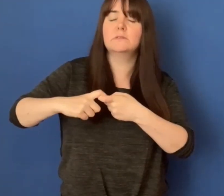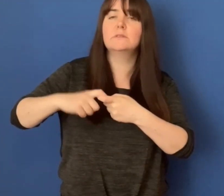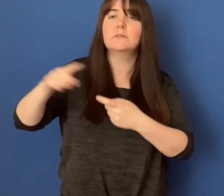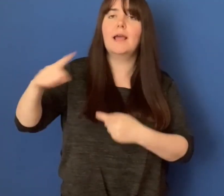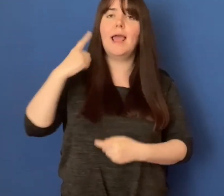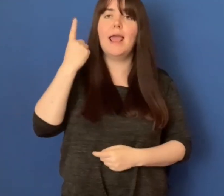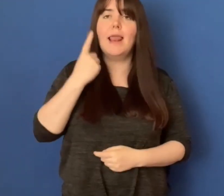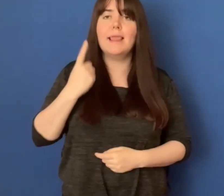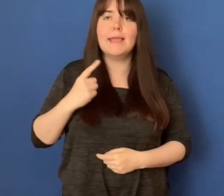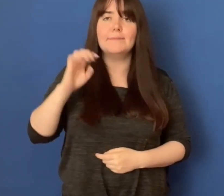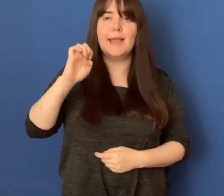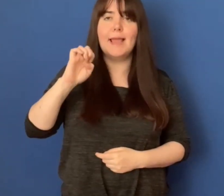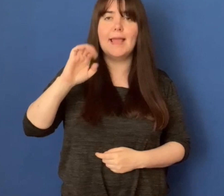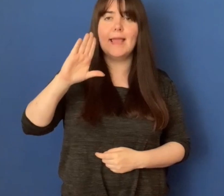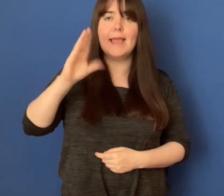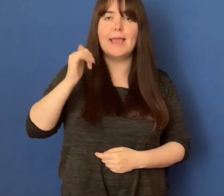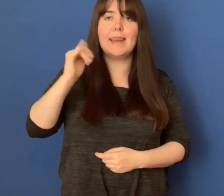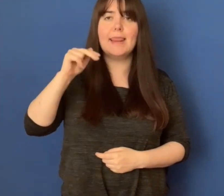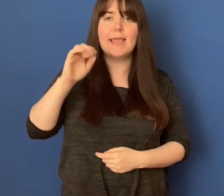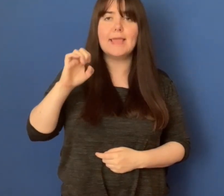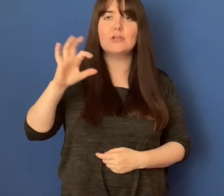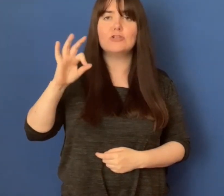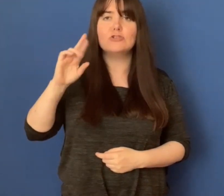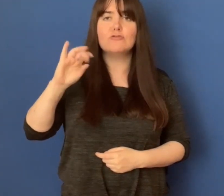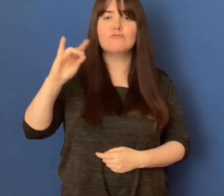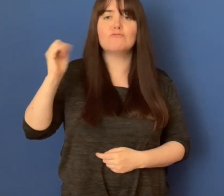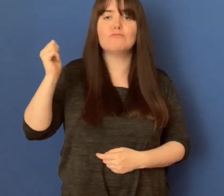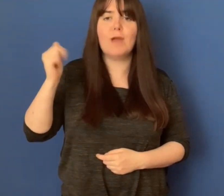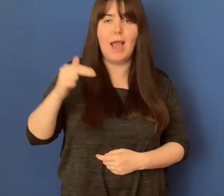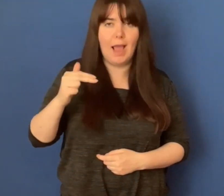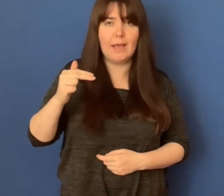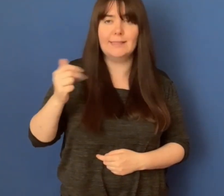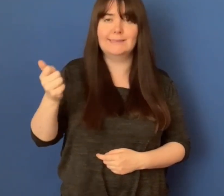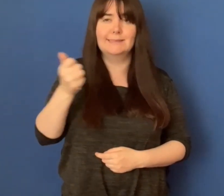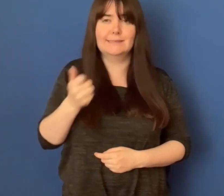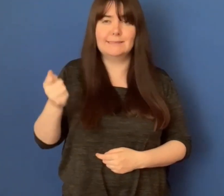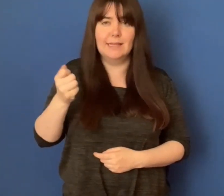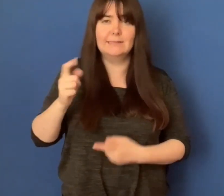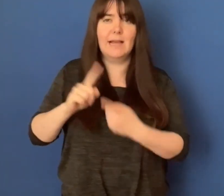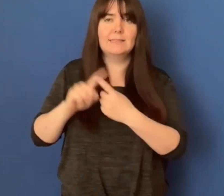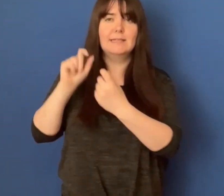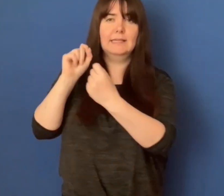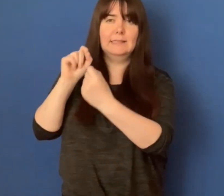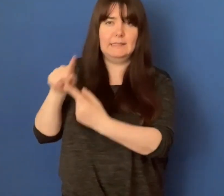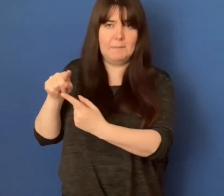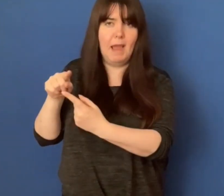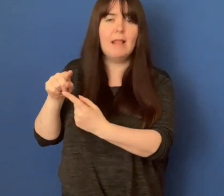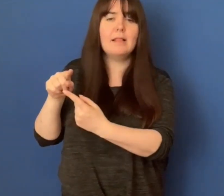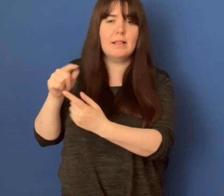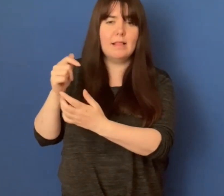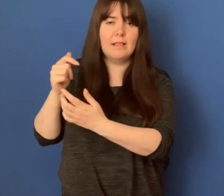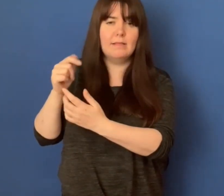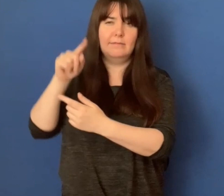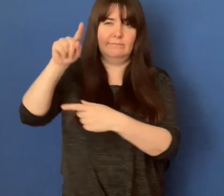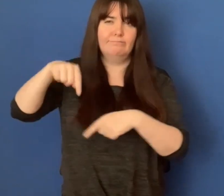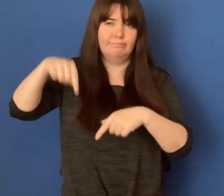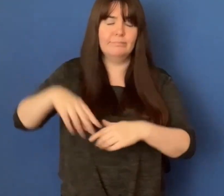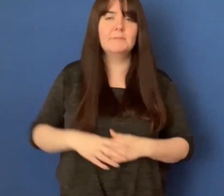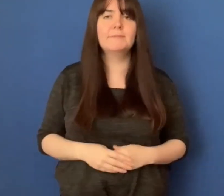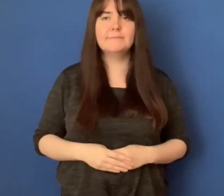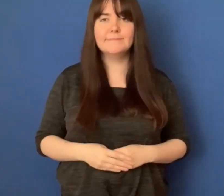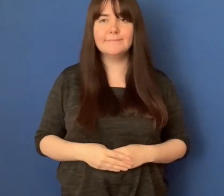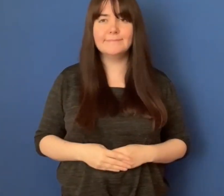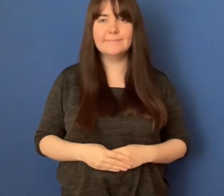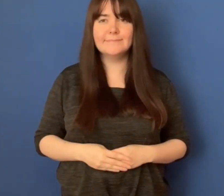You can contact Elaine Grehan by text or by email at the address and phone number below.